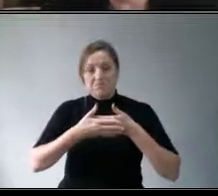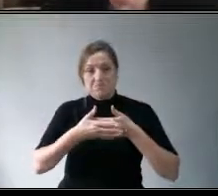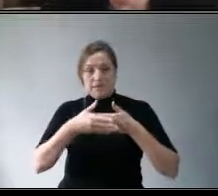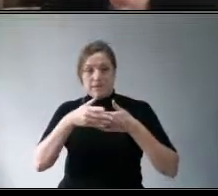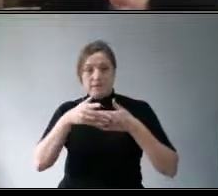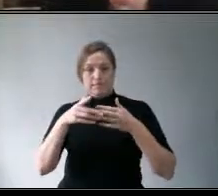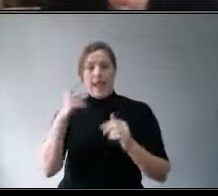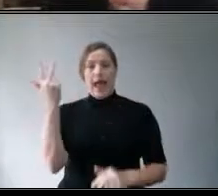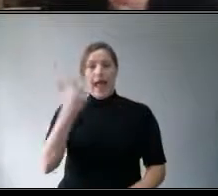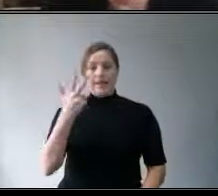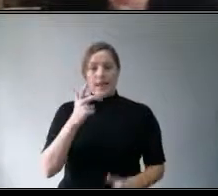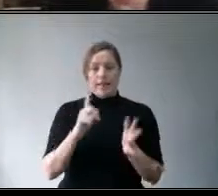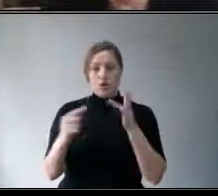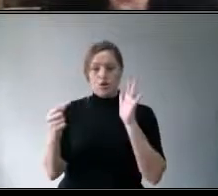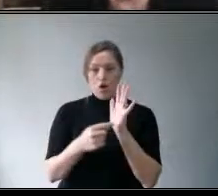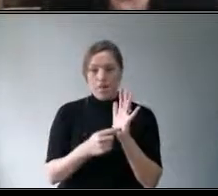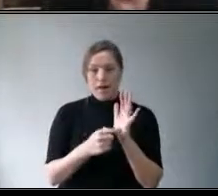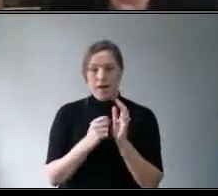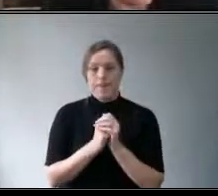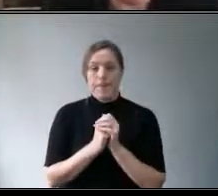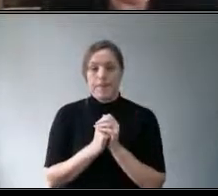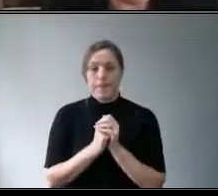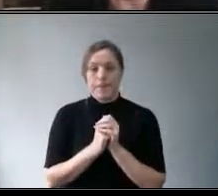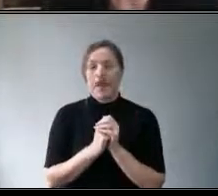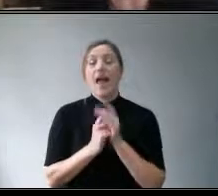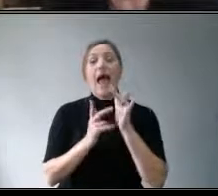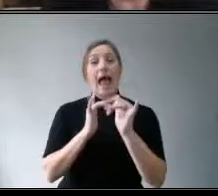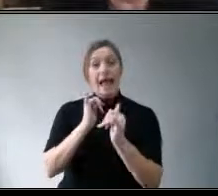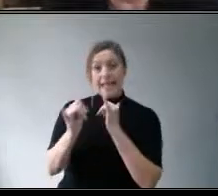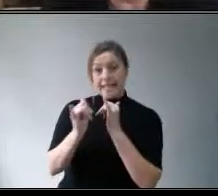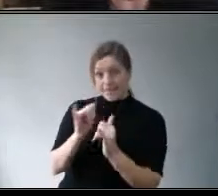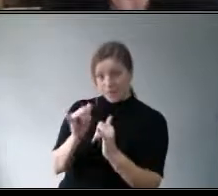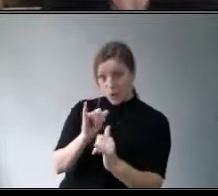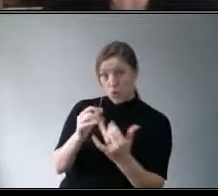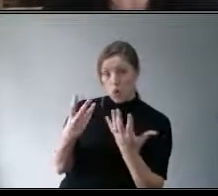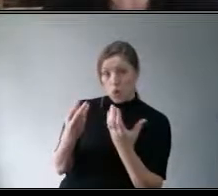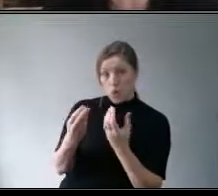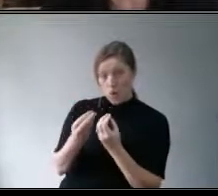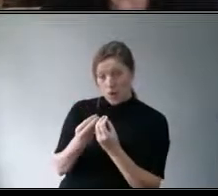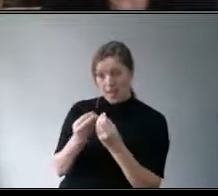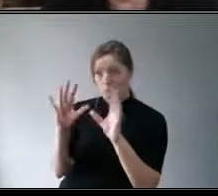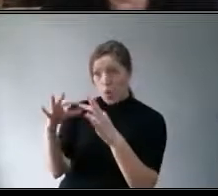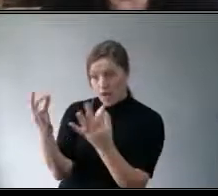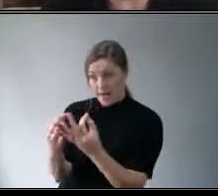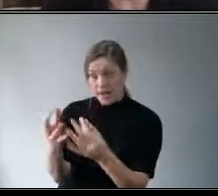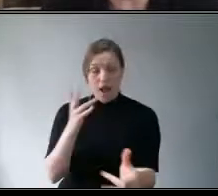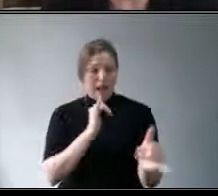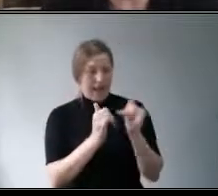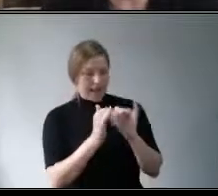interviews um with the host organizations and their potential interns and create new south wales